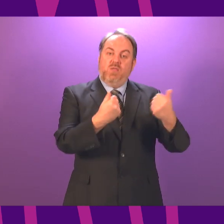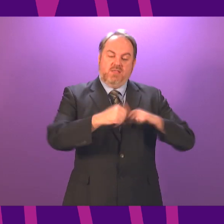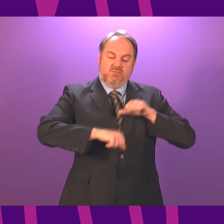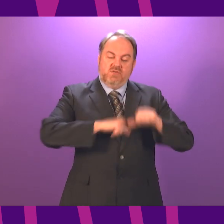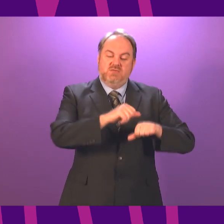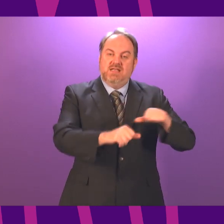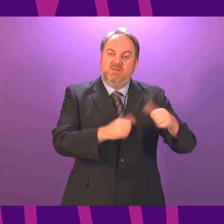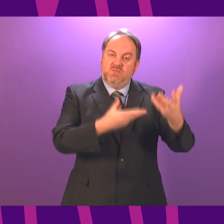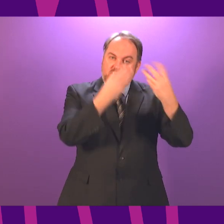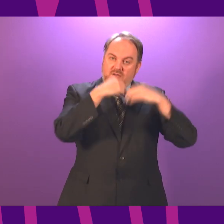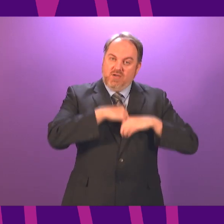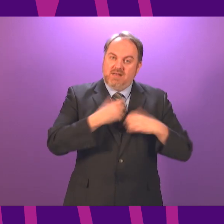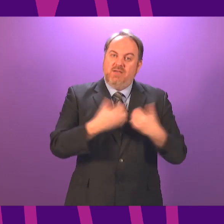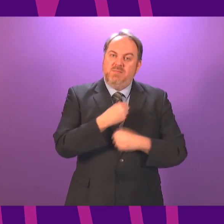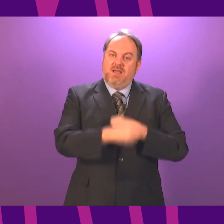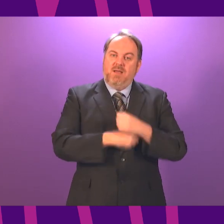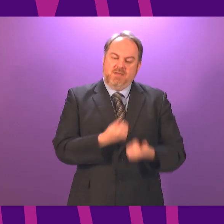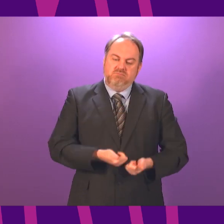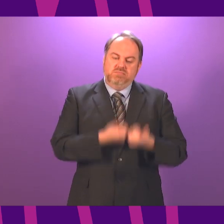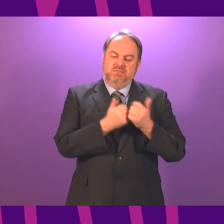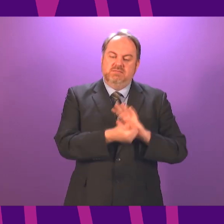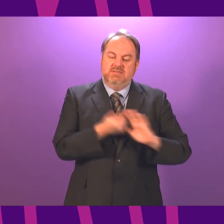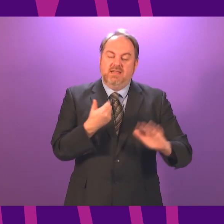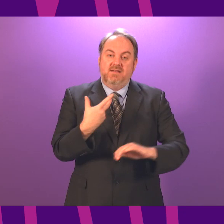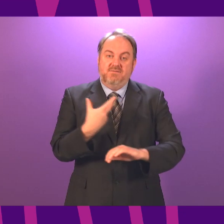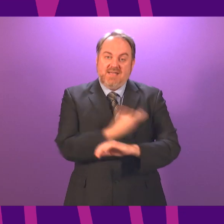However, it is really important that the people who put vaccine into the